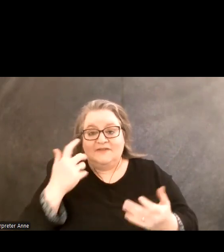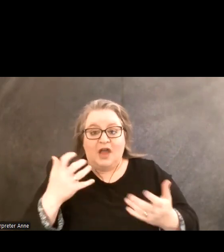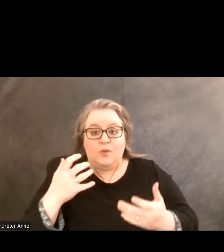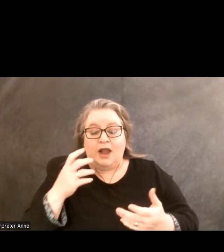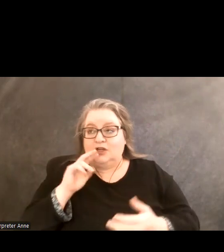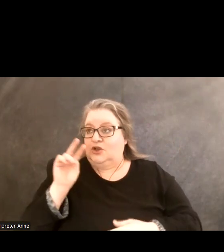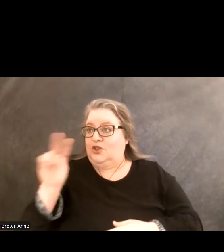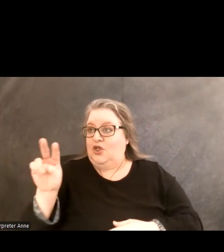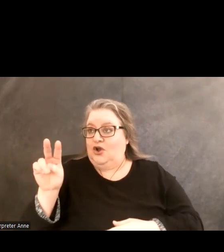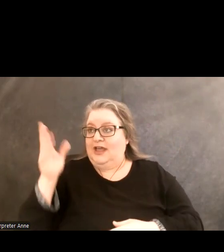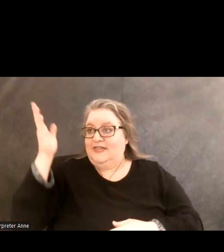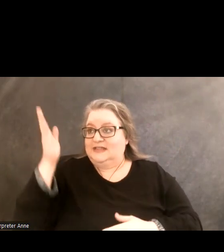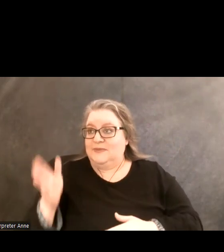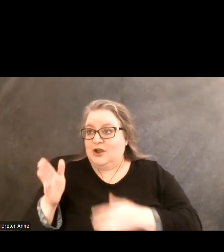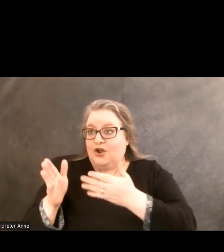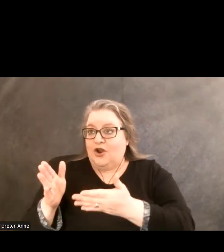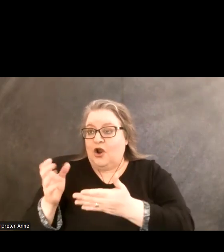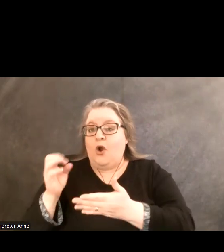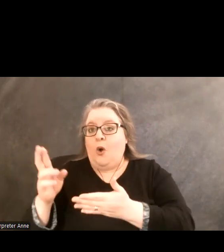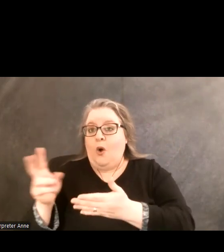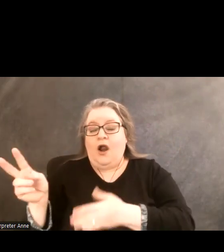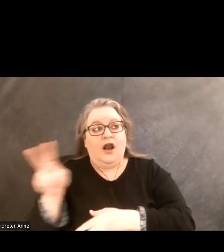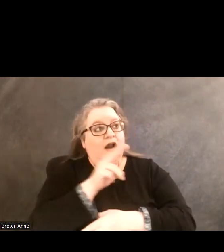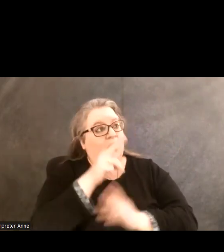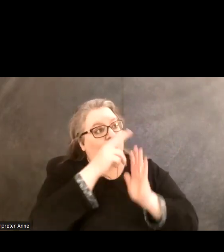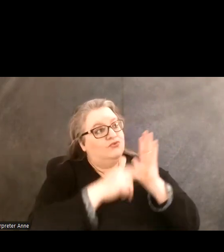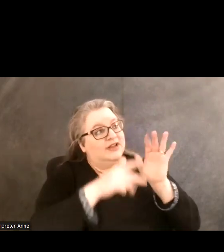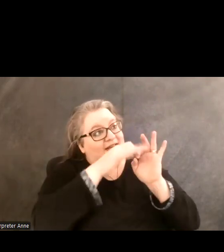at the speakers or the captioning across the room,